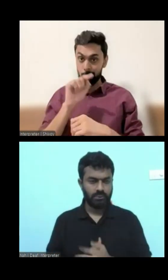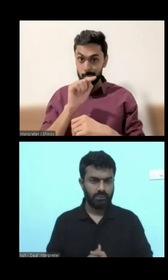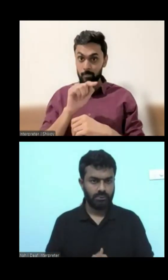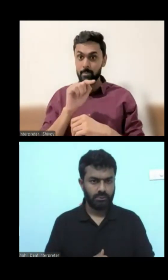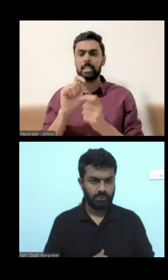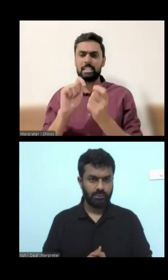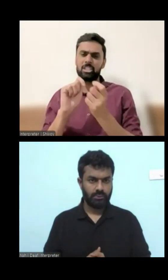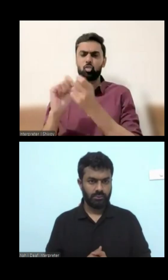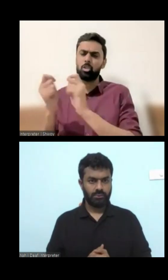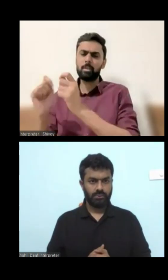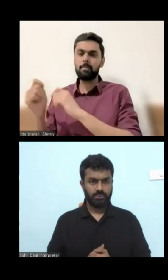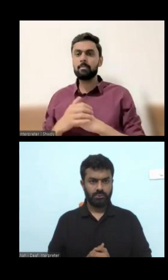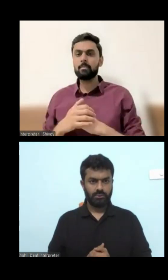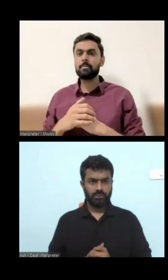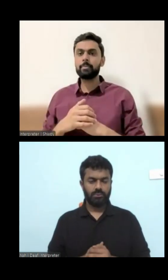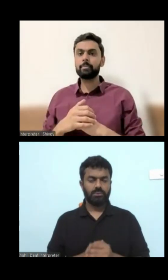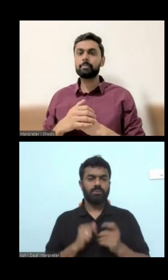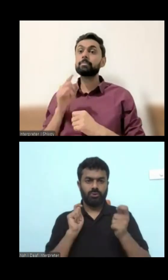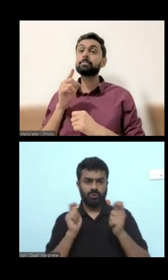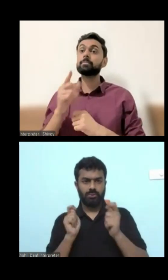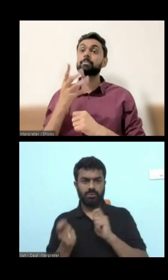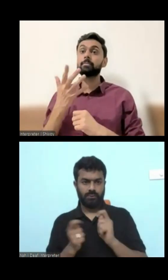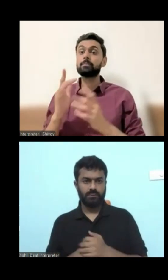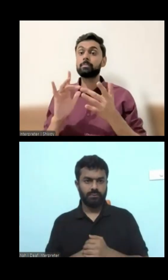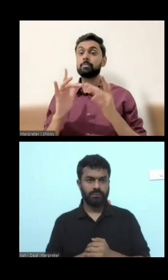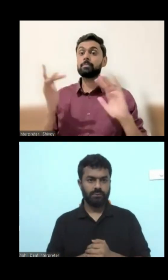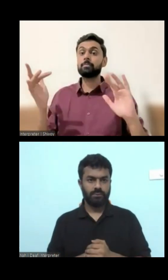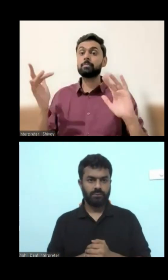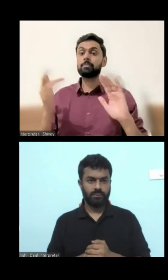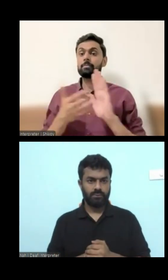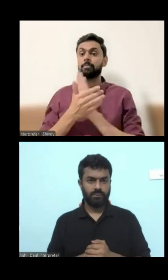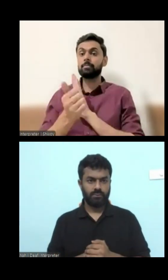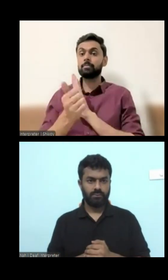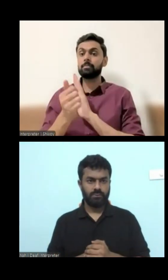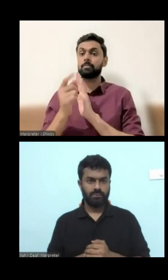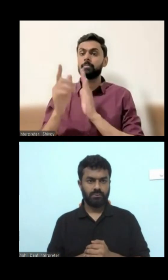And now this itself becomes a digital skill. Or a skill that you need to learn over the time.